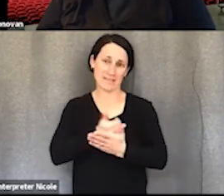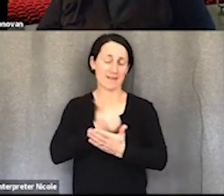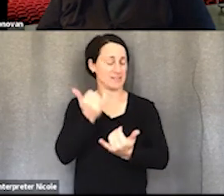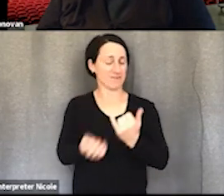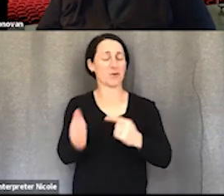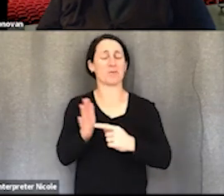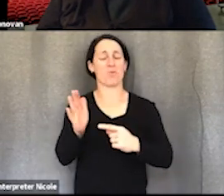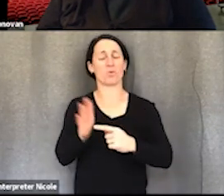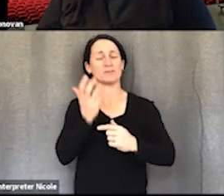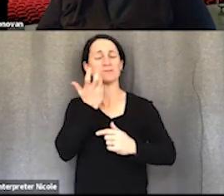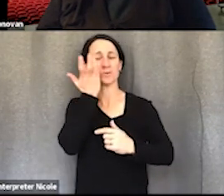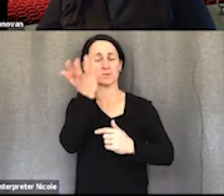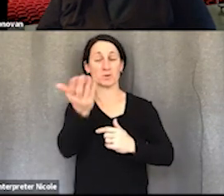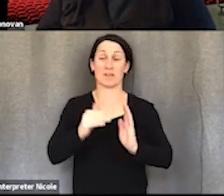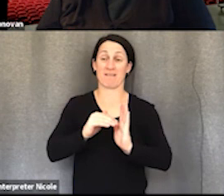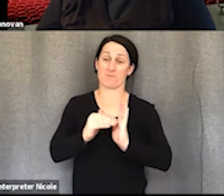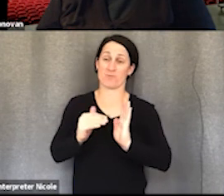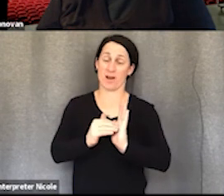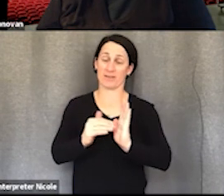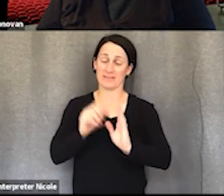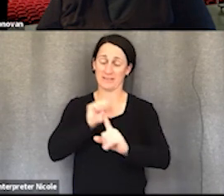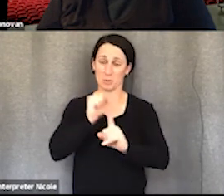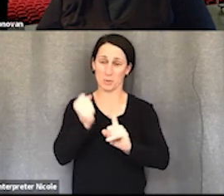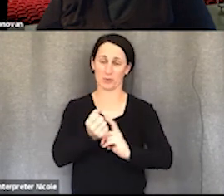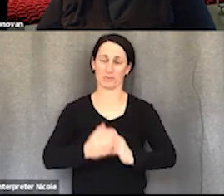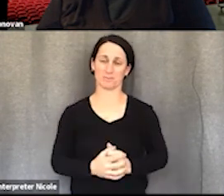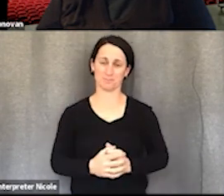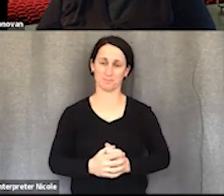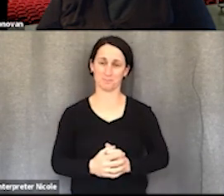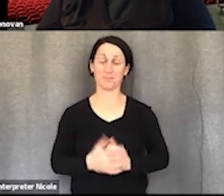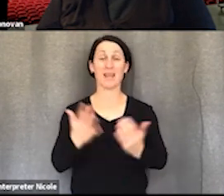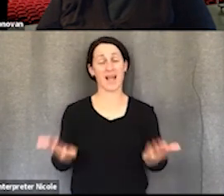I think so. I think the situation, particularly with the Delta strain, having slightly